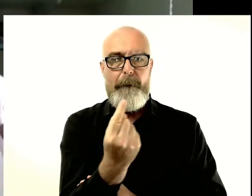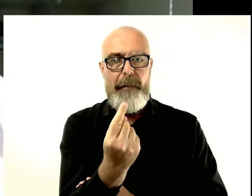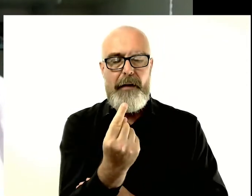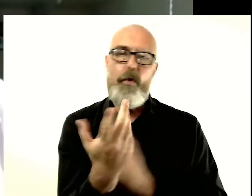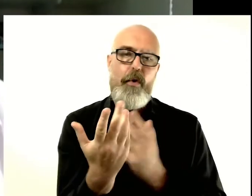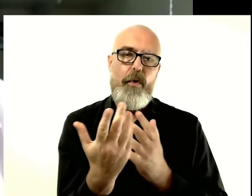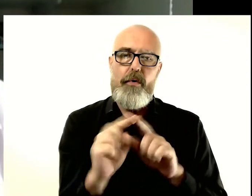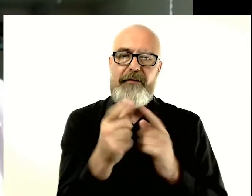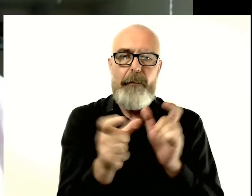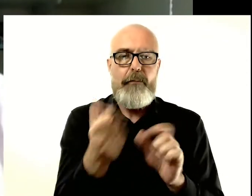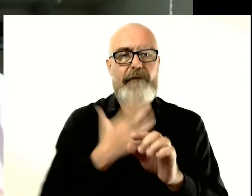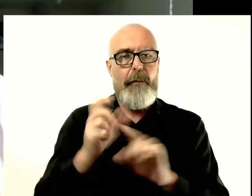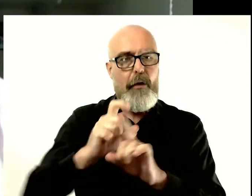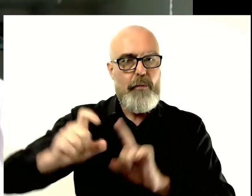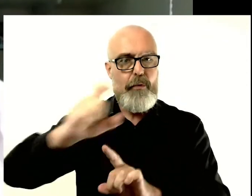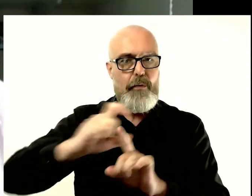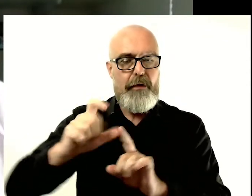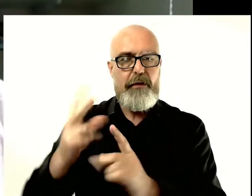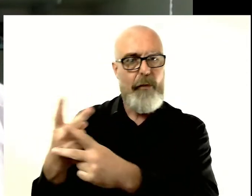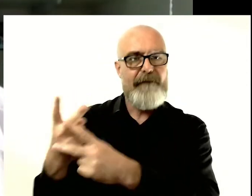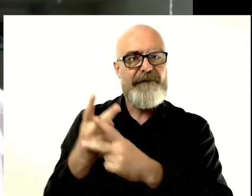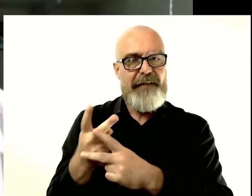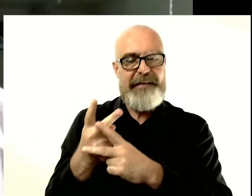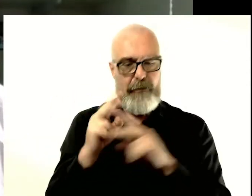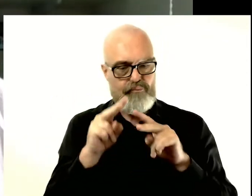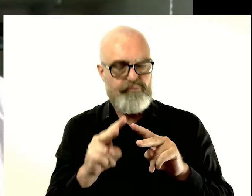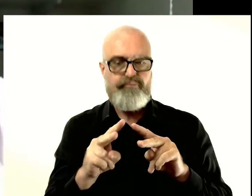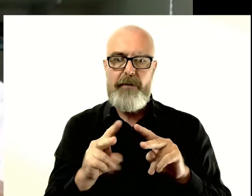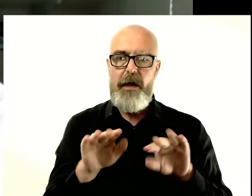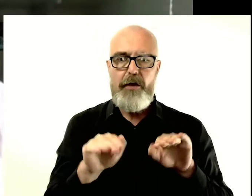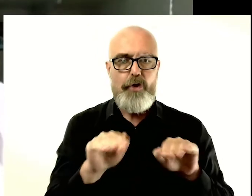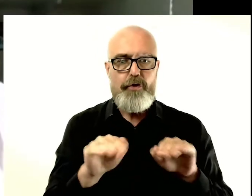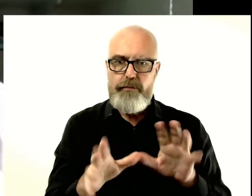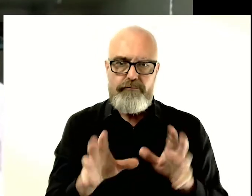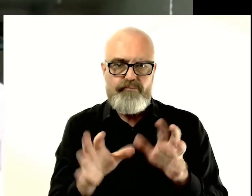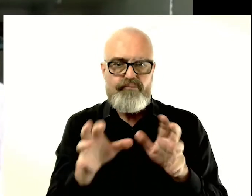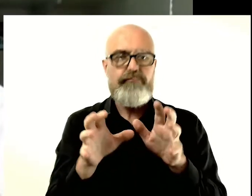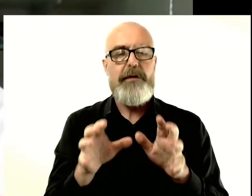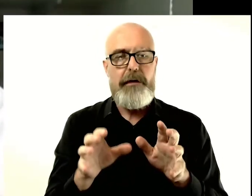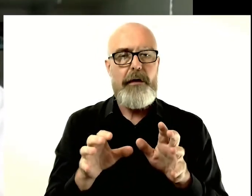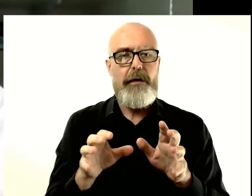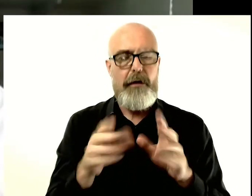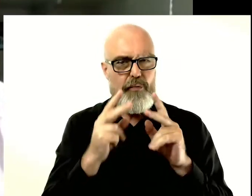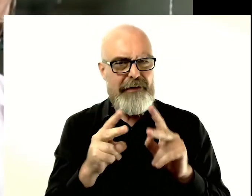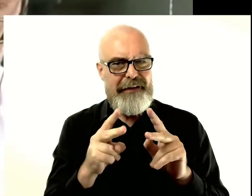pupils like you and lots of people from around the community